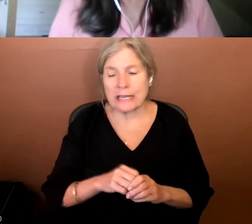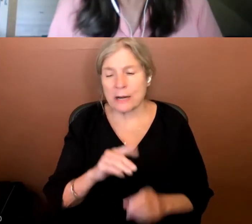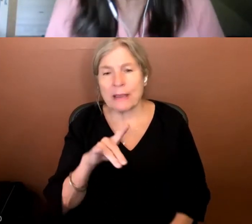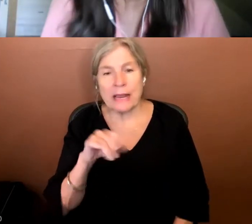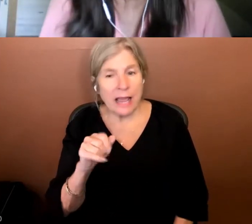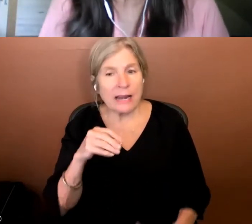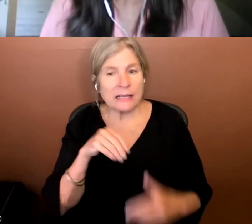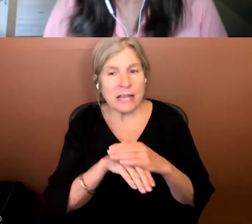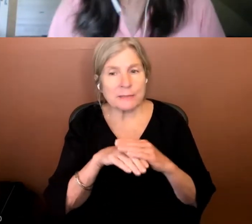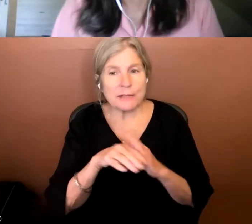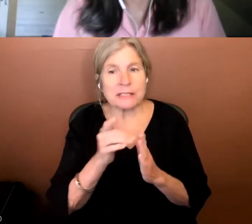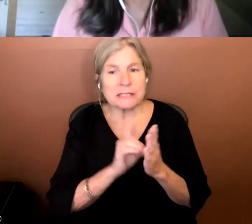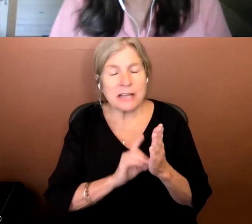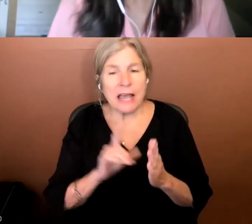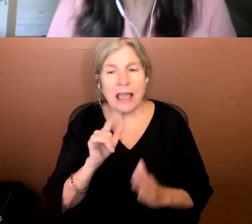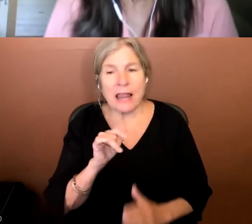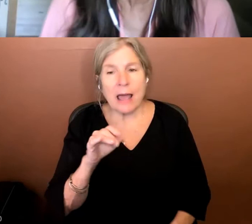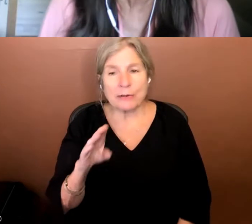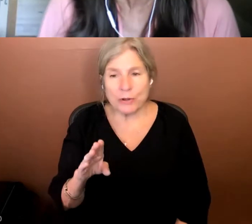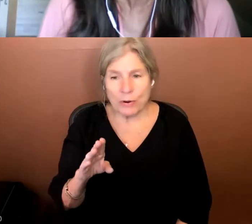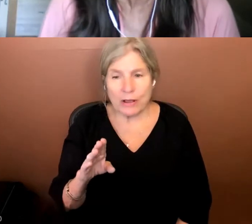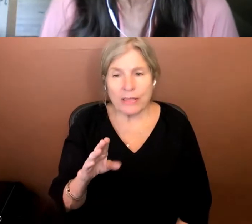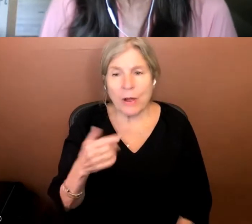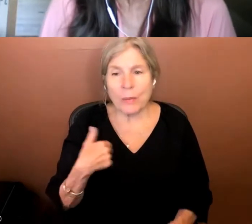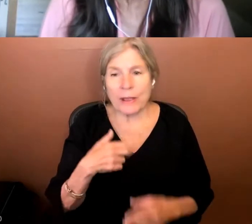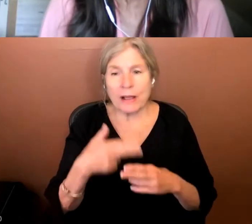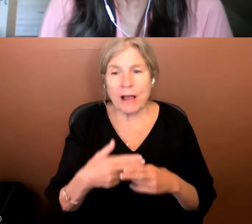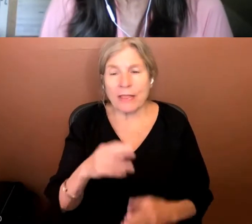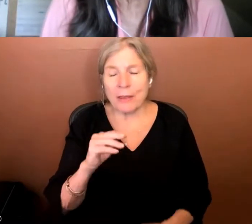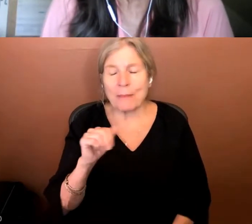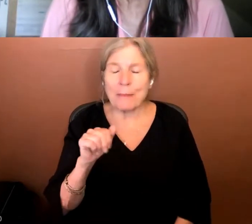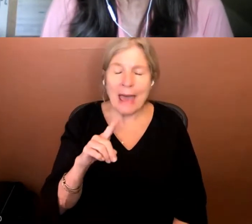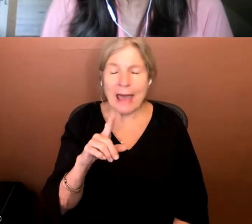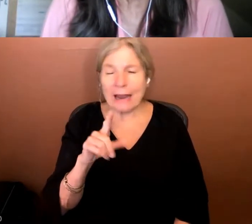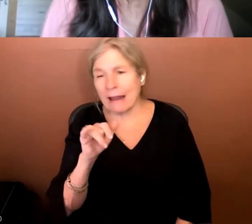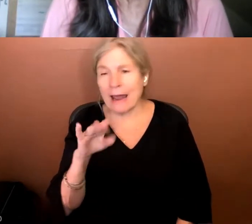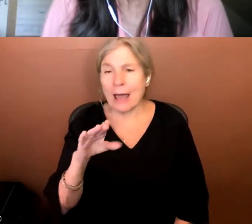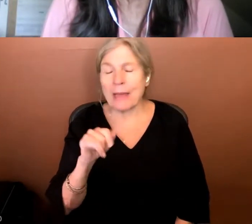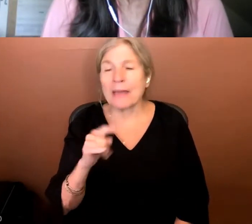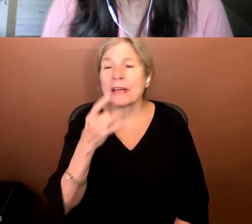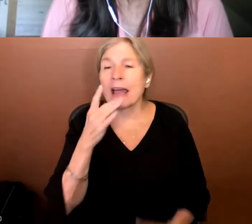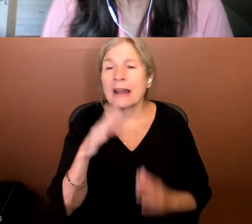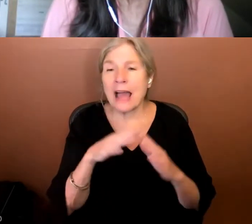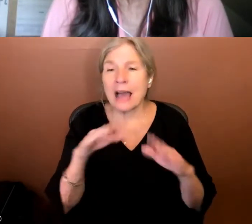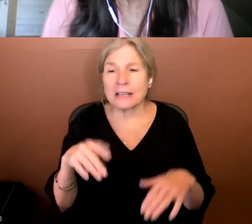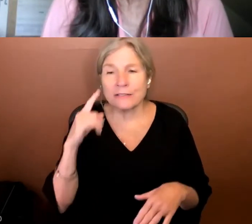design laboratory which we call the MAD Lab at the LightHouse for the Blind and Visually Impaired in